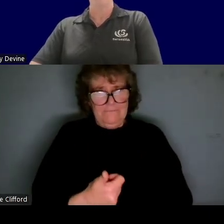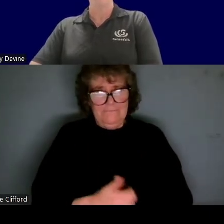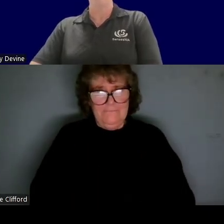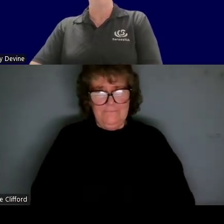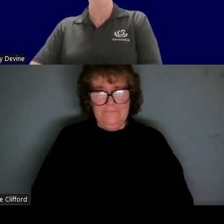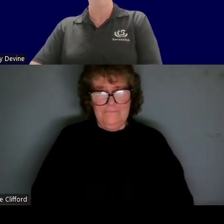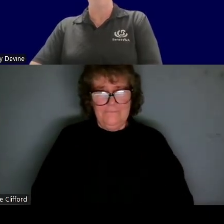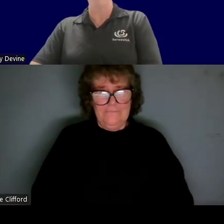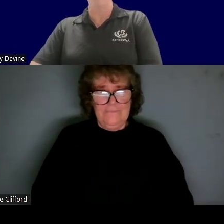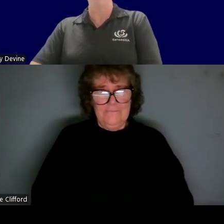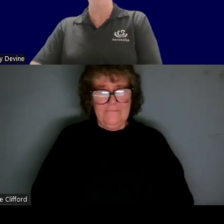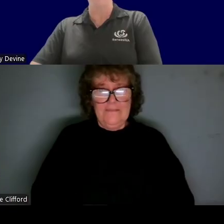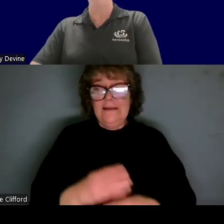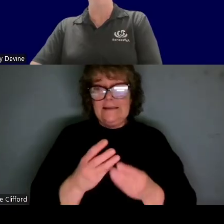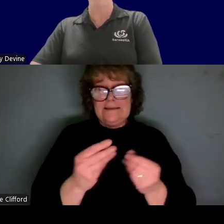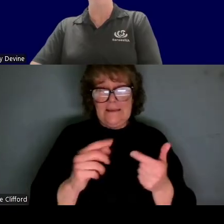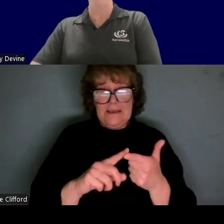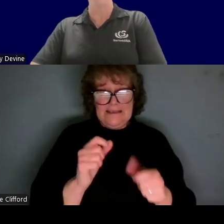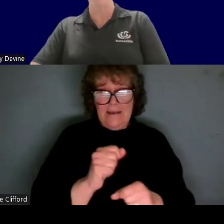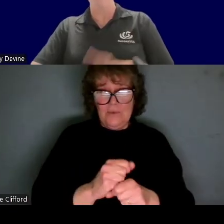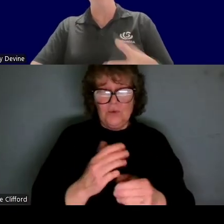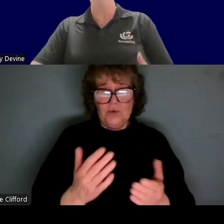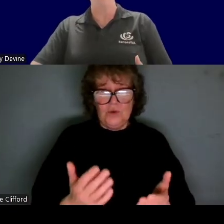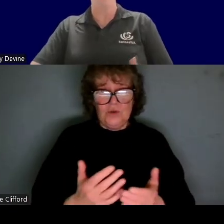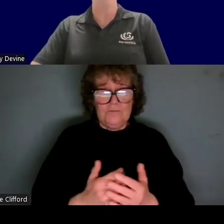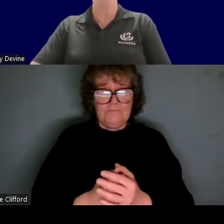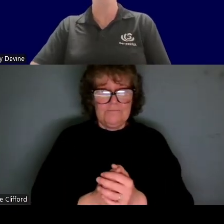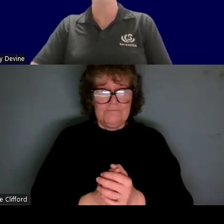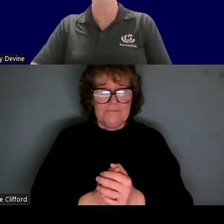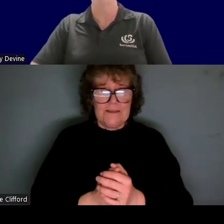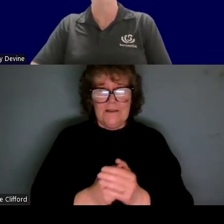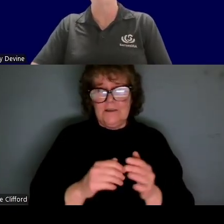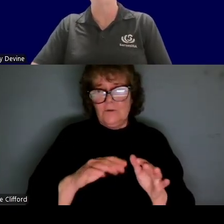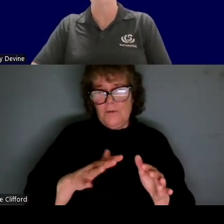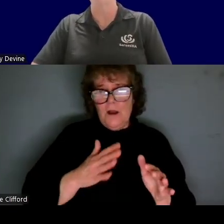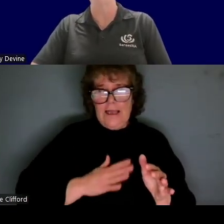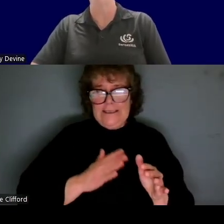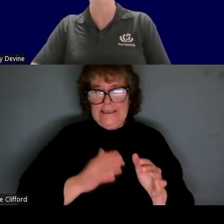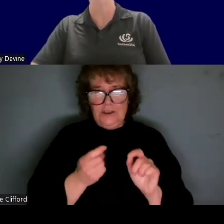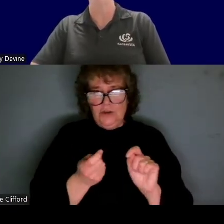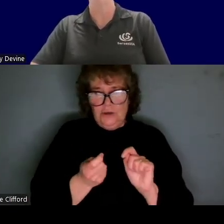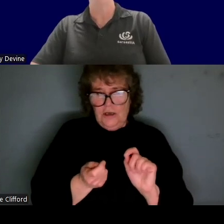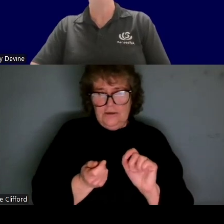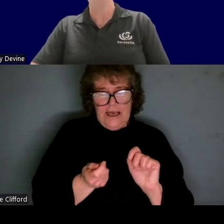Some examples of where needs might, we made need to adjust to somebody's underlying needs might be